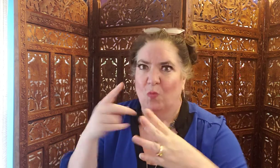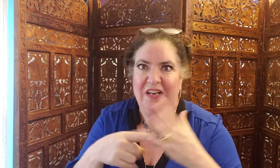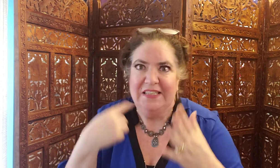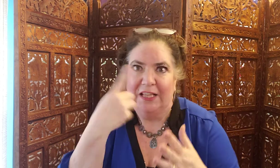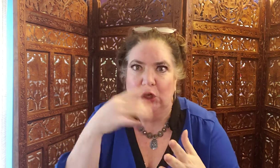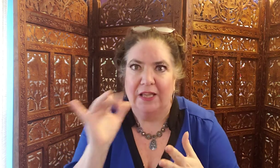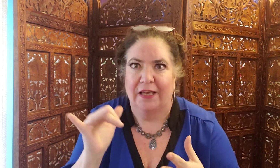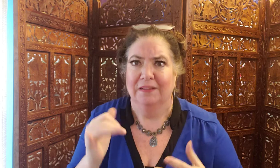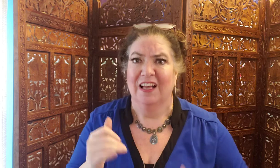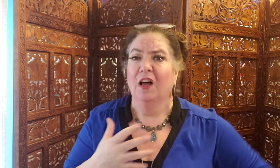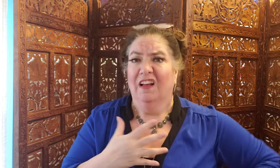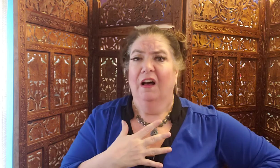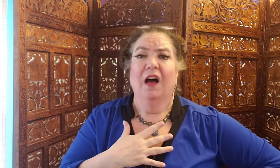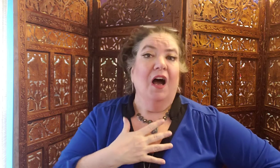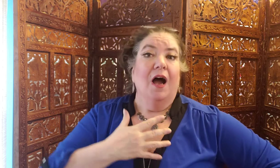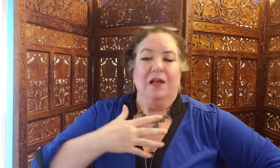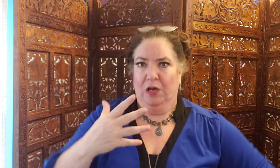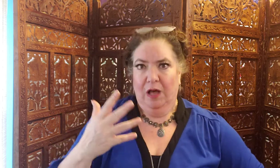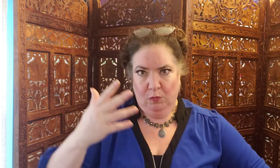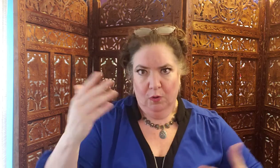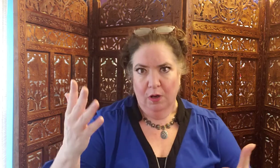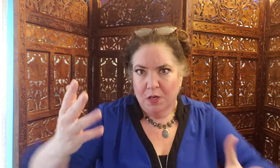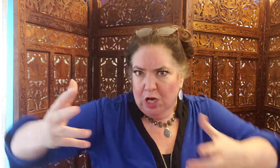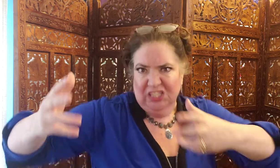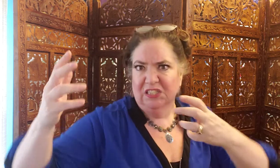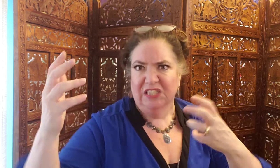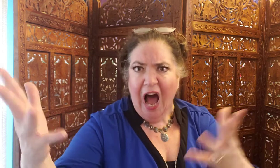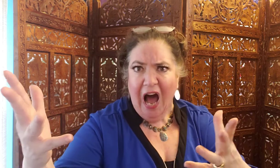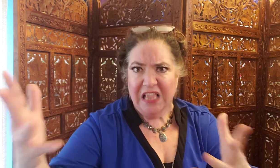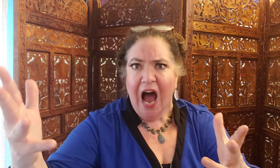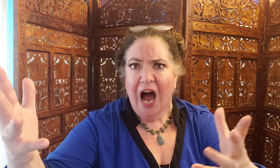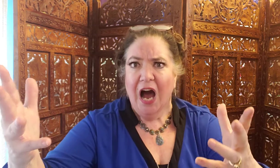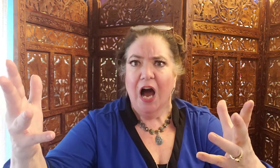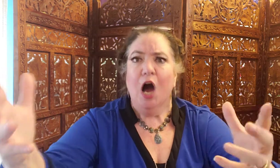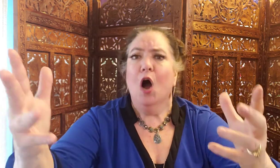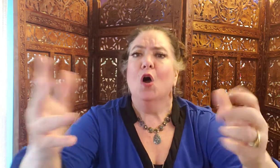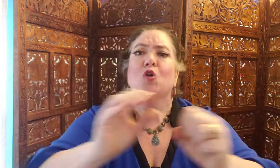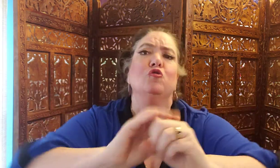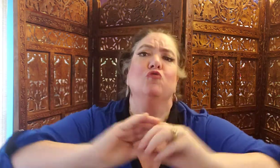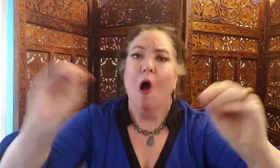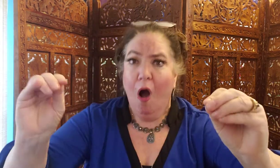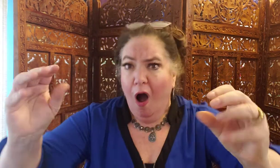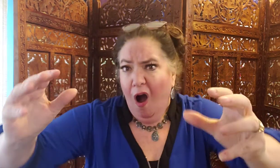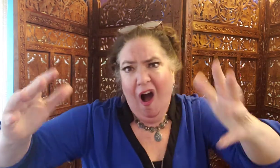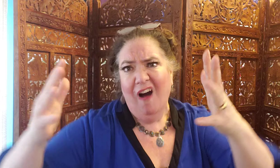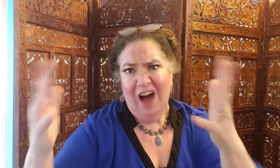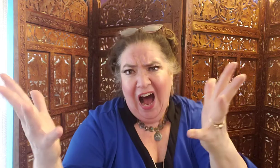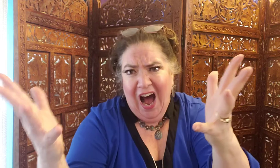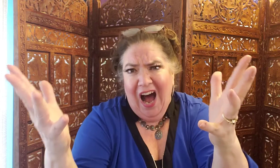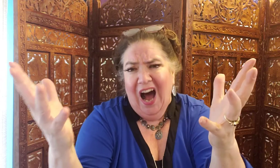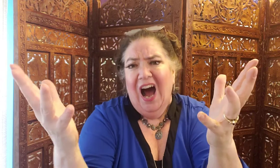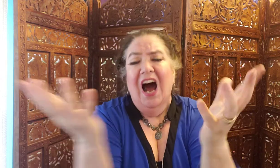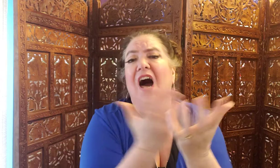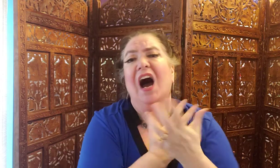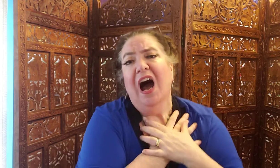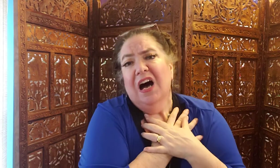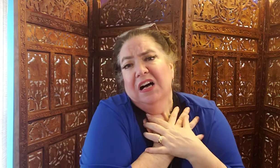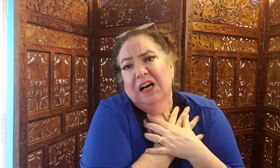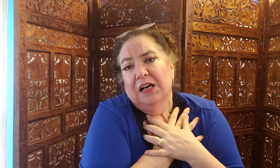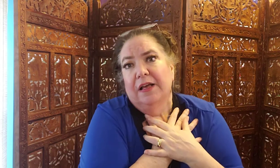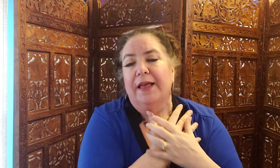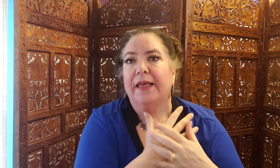What does that look like? (demonstrates opera singers)